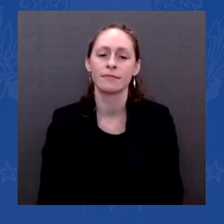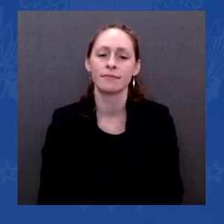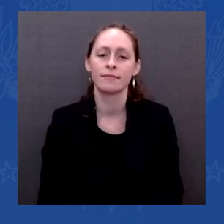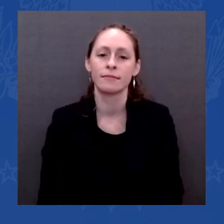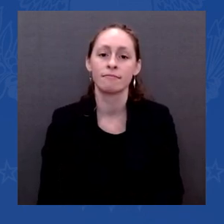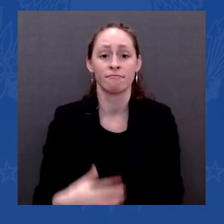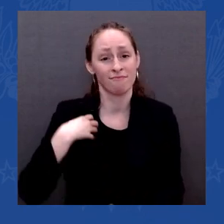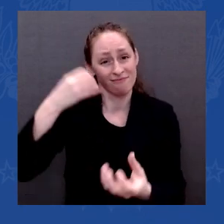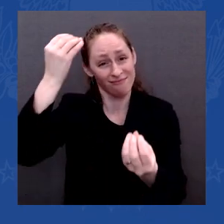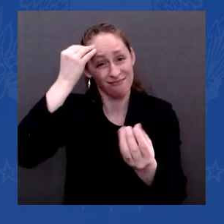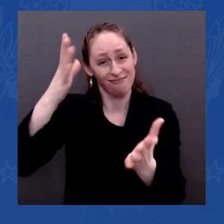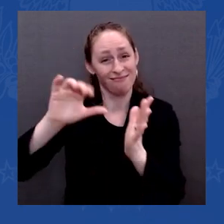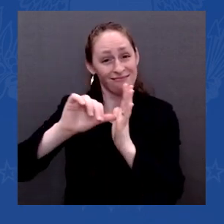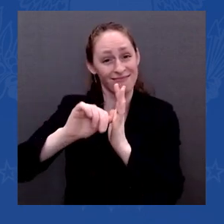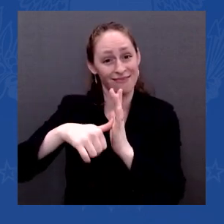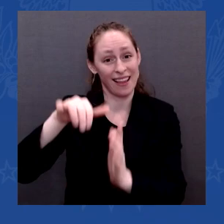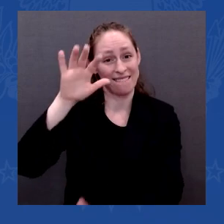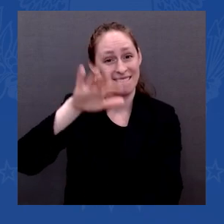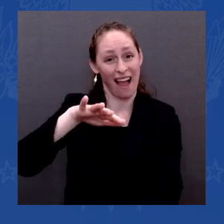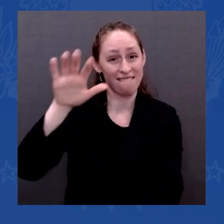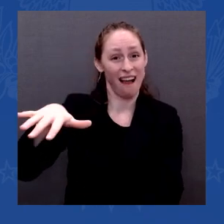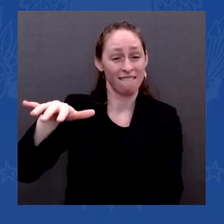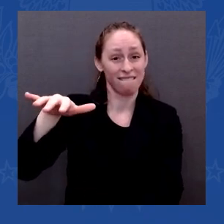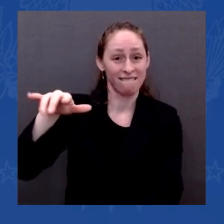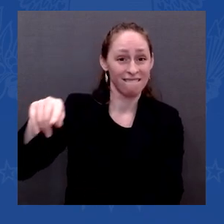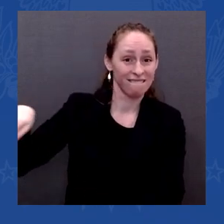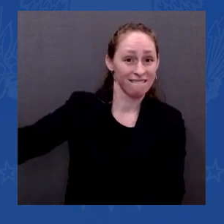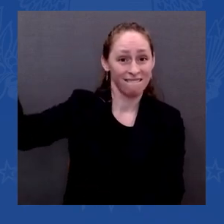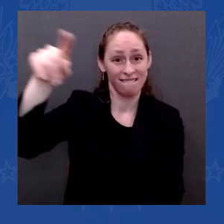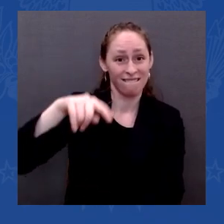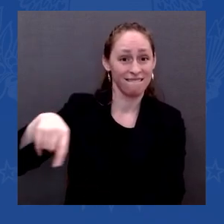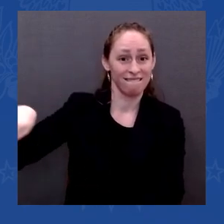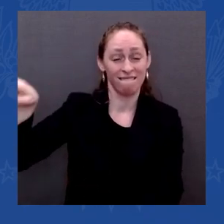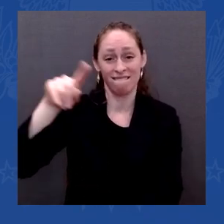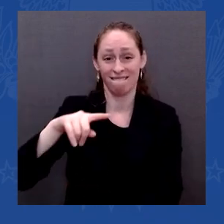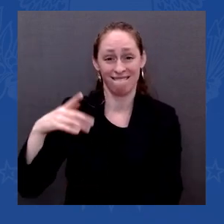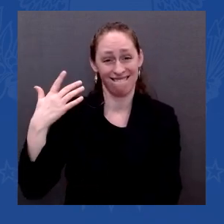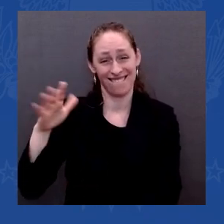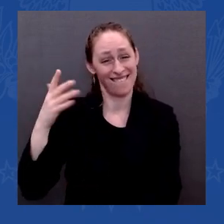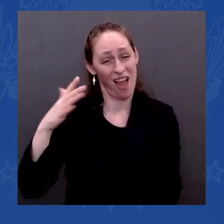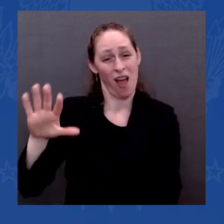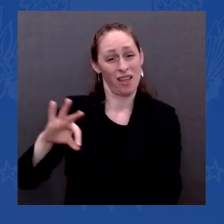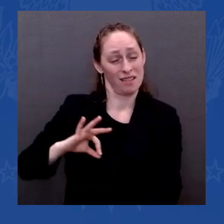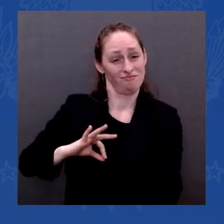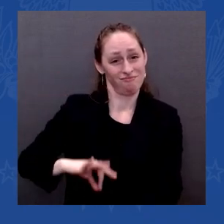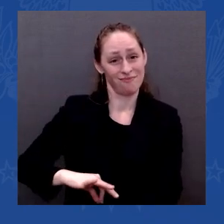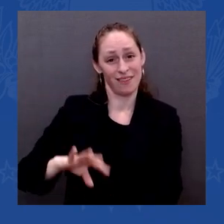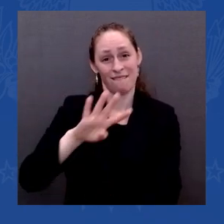that made $40 billion in profits and didn’t pay a single penny in taxes.